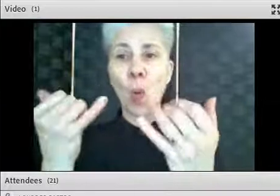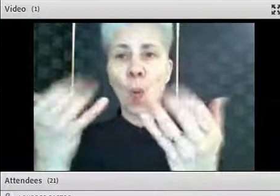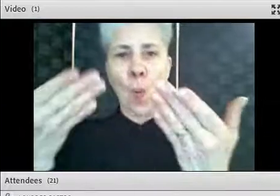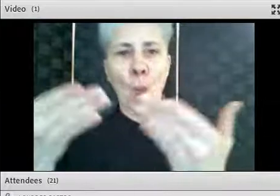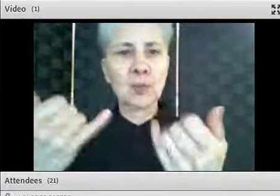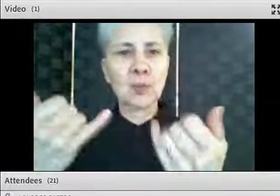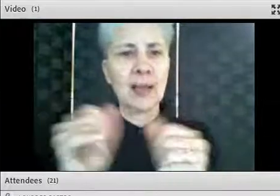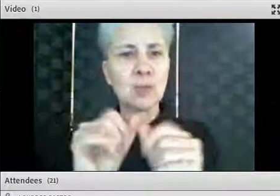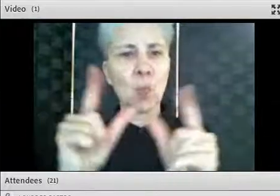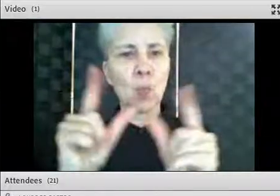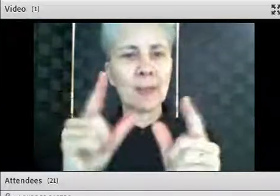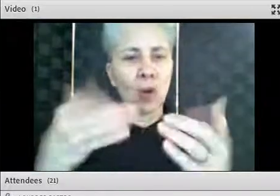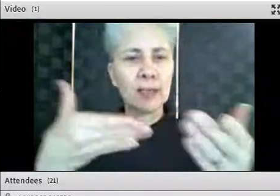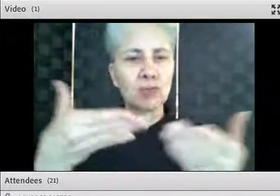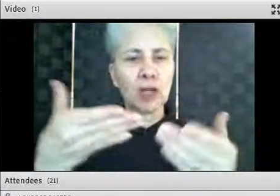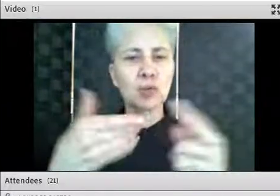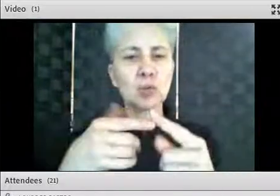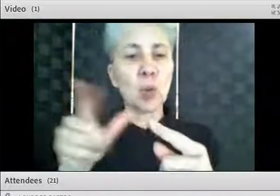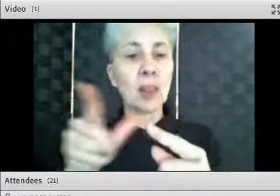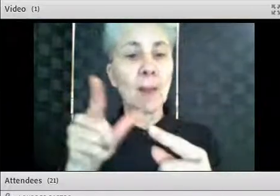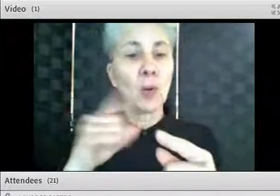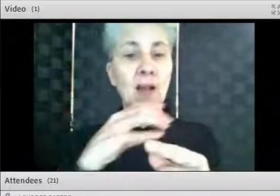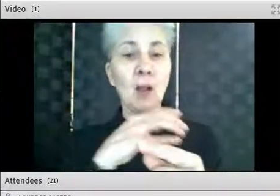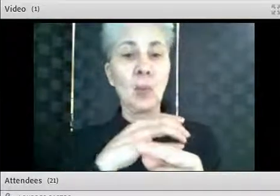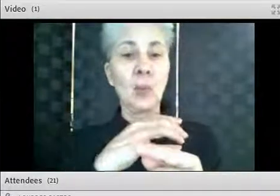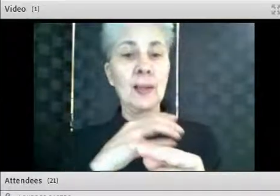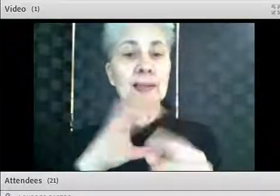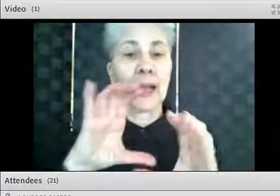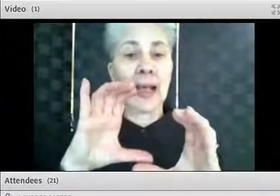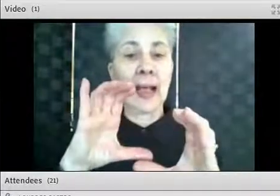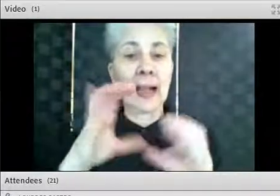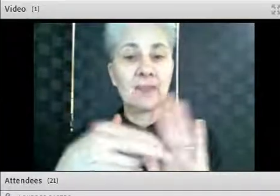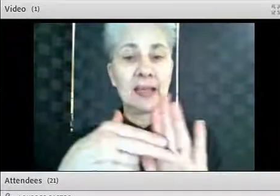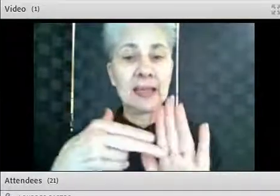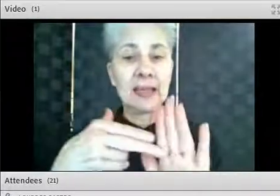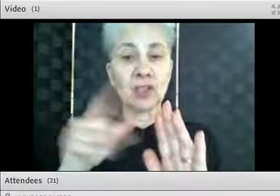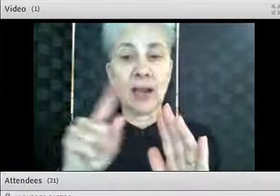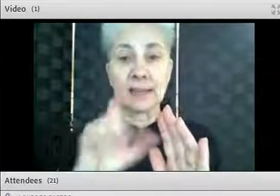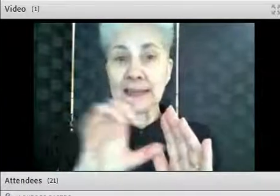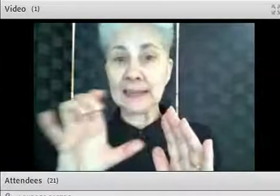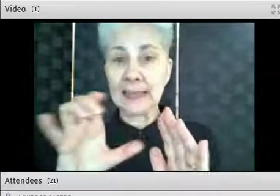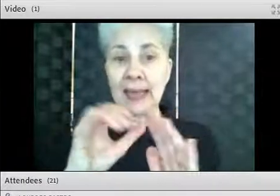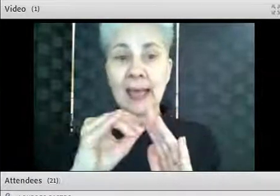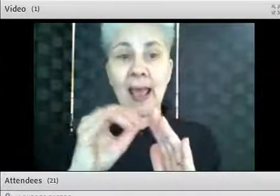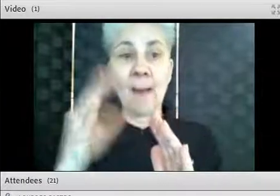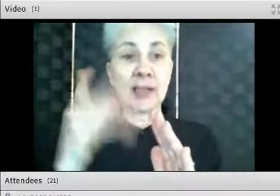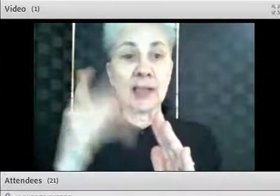"Introduction to Library of Congress Classification," and today's presenter, Dr. Karen Snow.